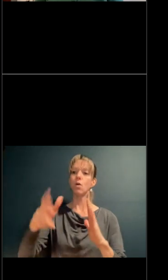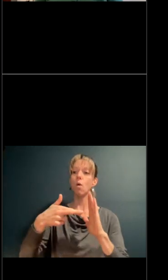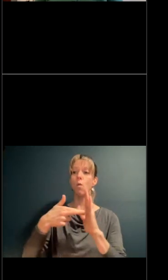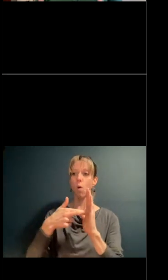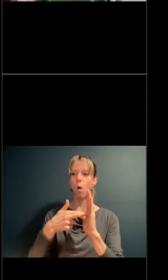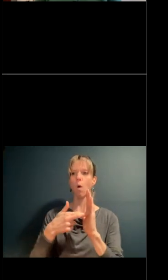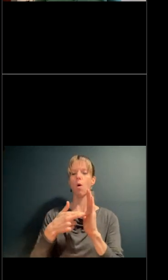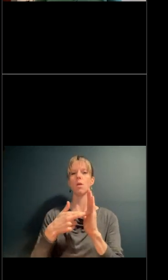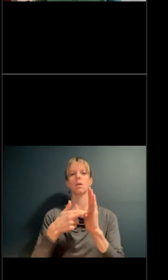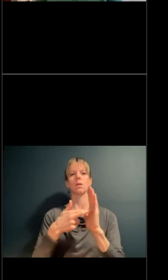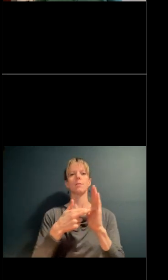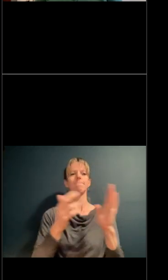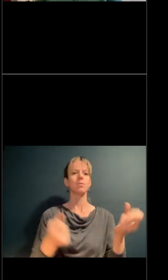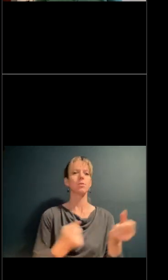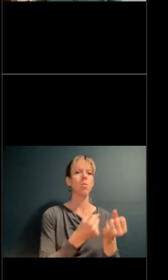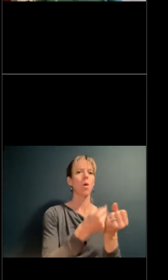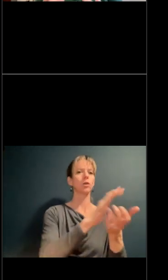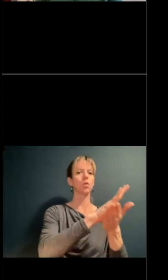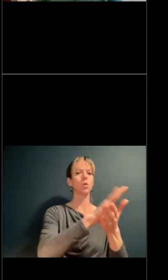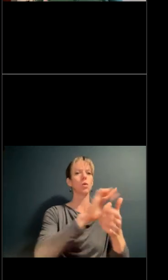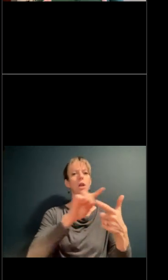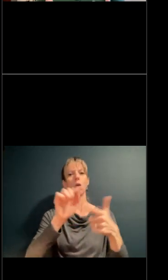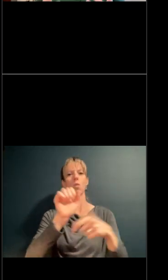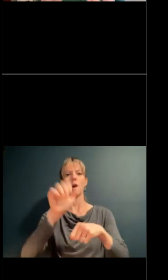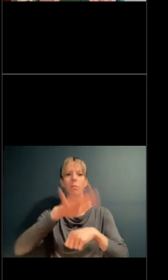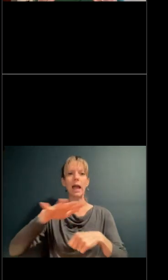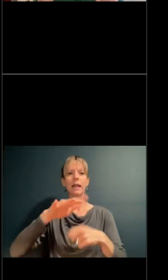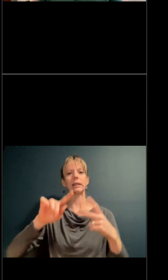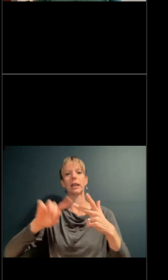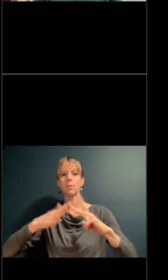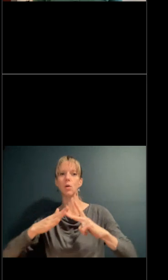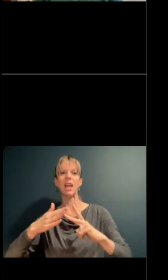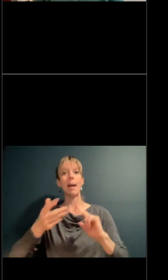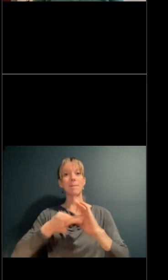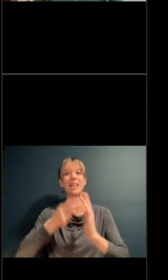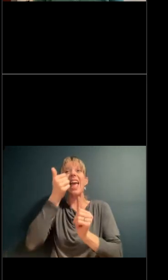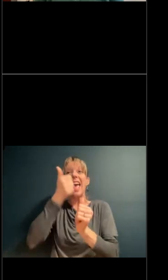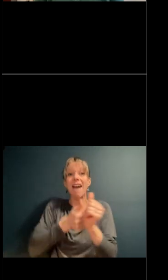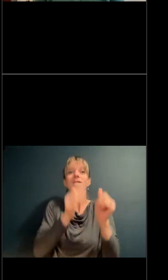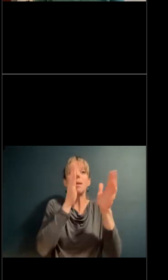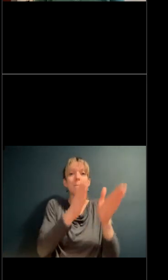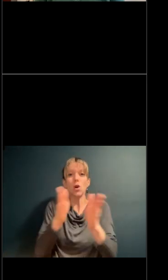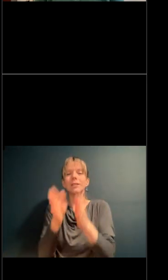schools and workplaces and communities where every person matters and every person belongs.